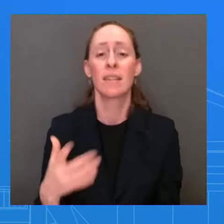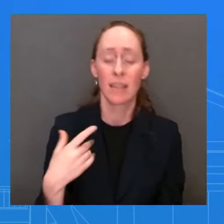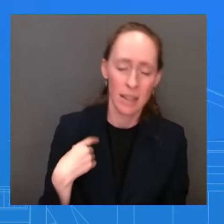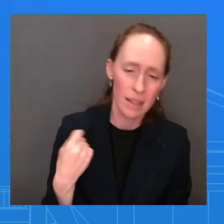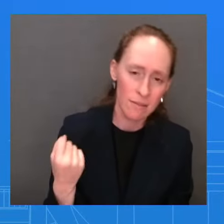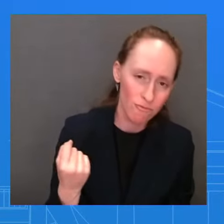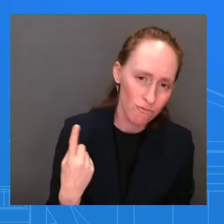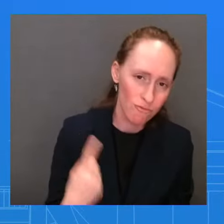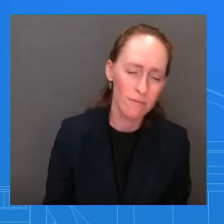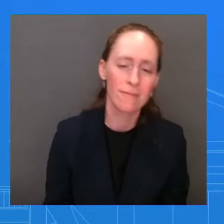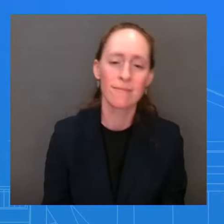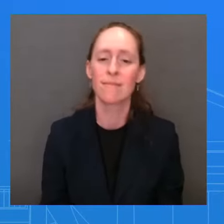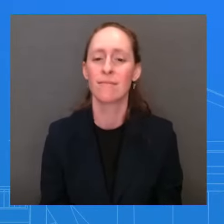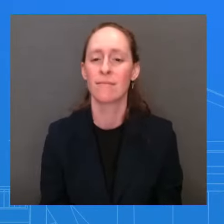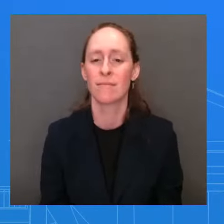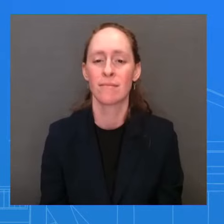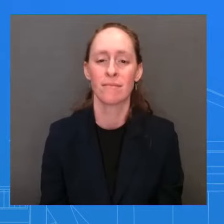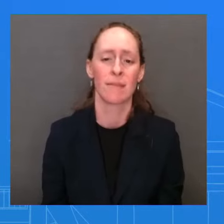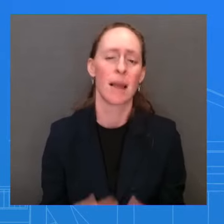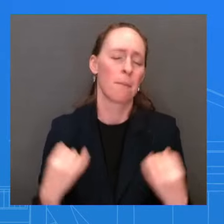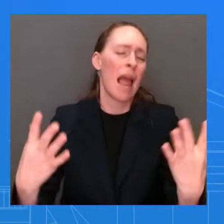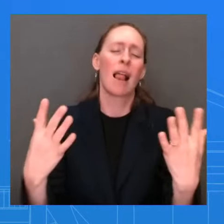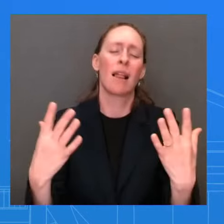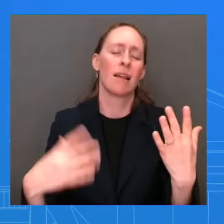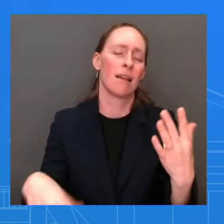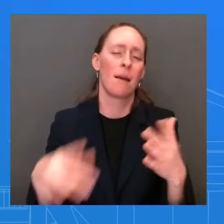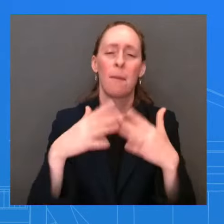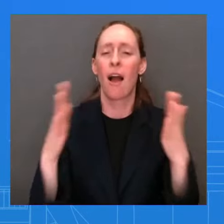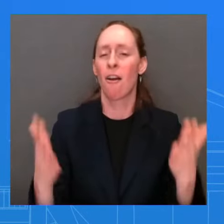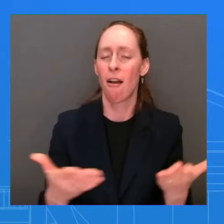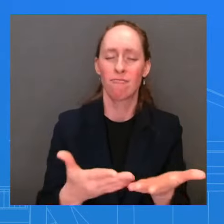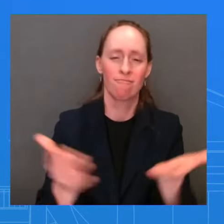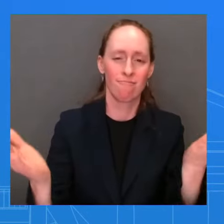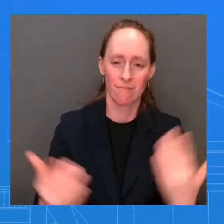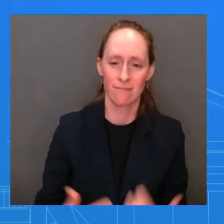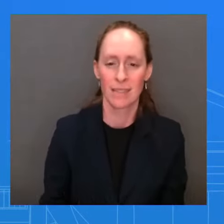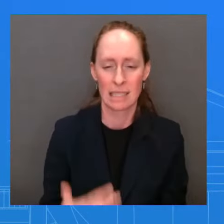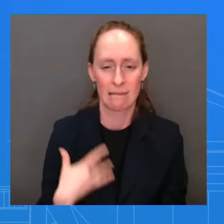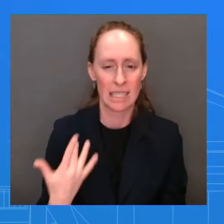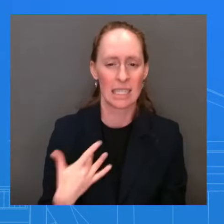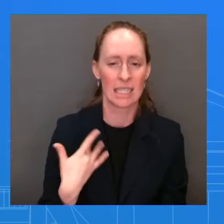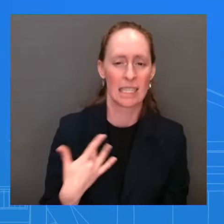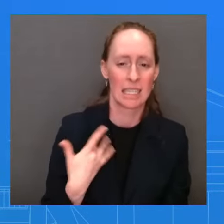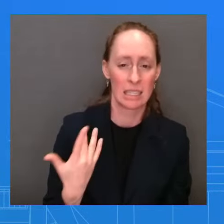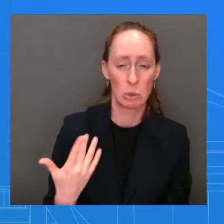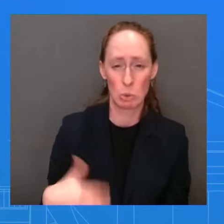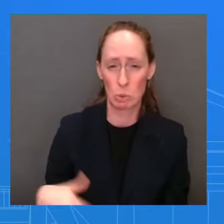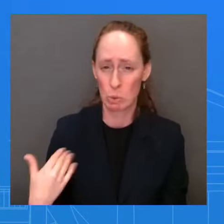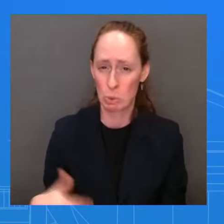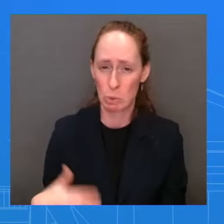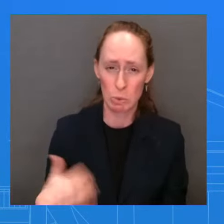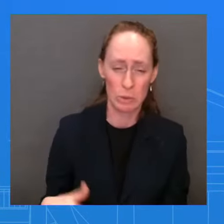are still feeling some of the high costs, which is why the President has made this a priority. The Press: So in his event this afternoon, with the union event,